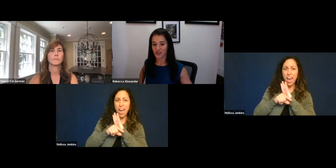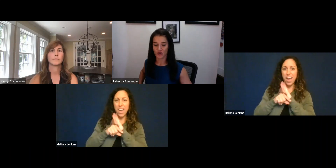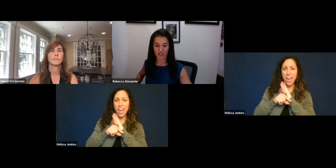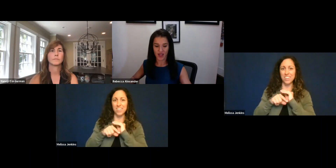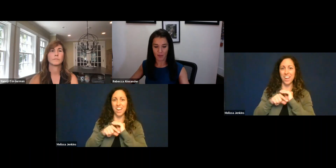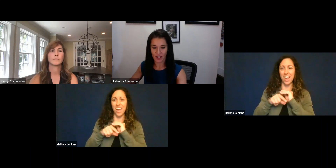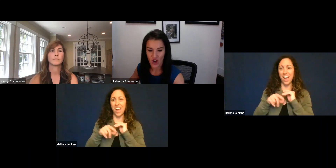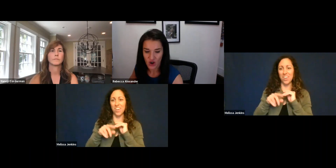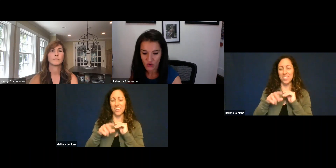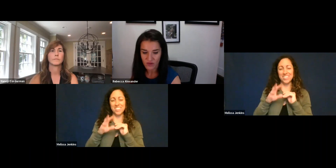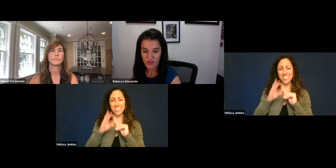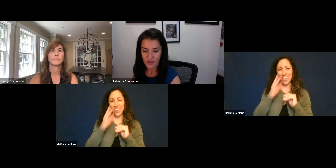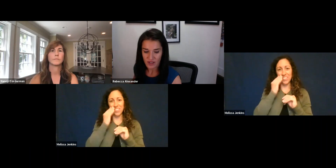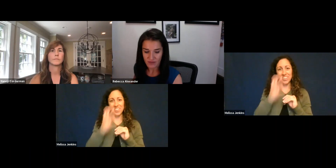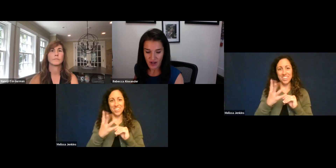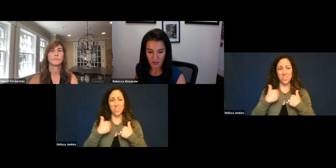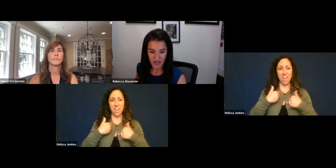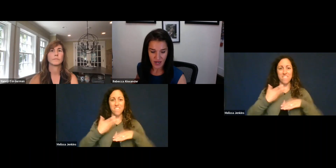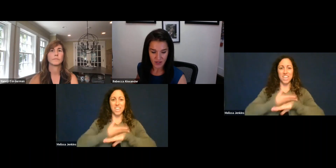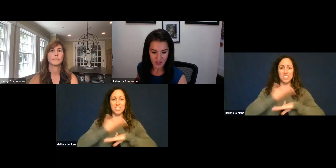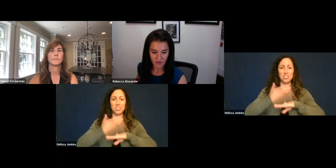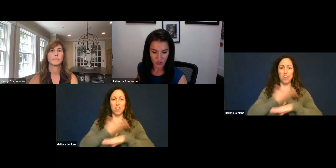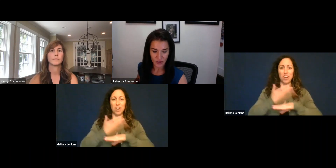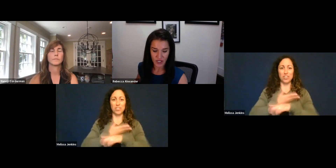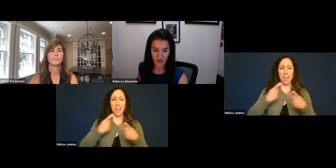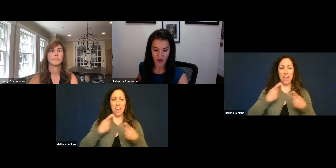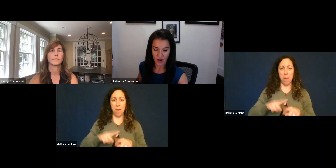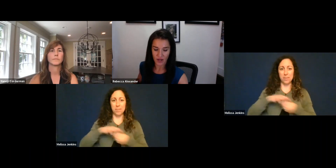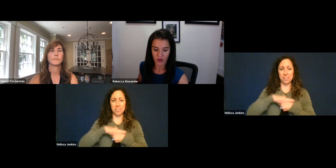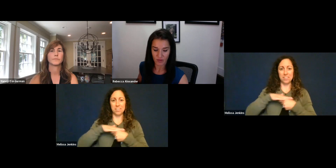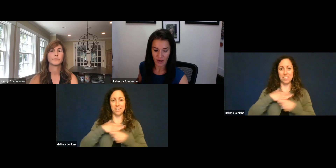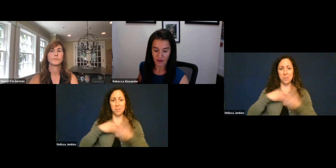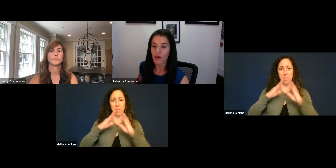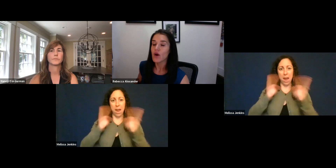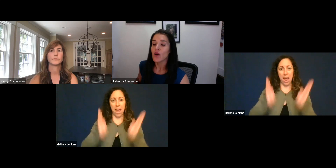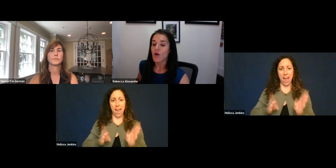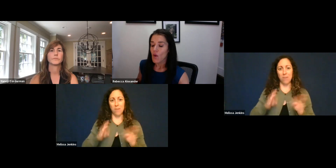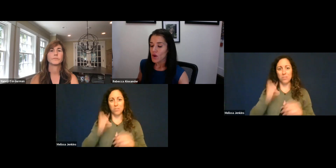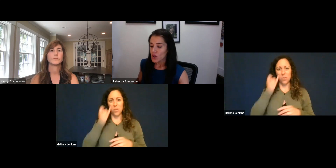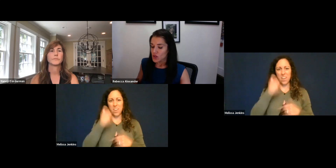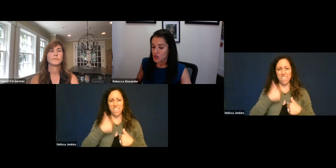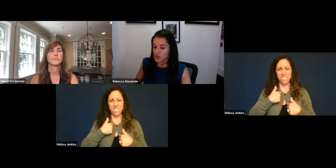So just let me know if anybody has difficulty hearing me.